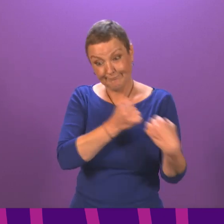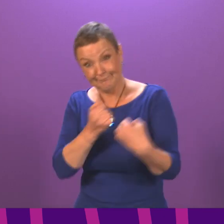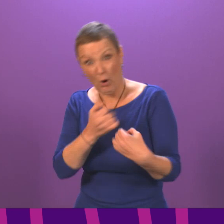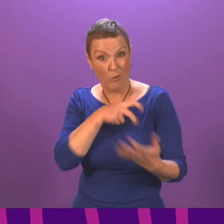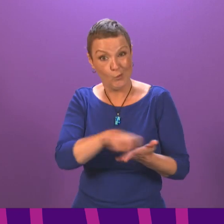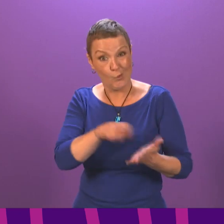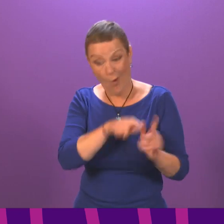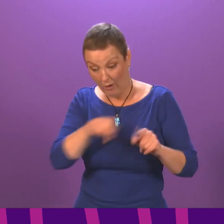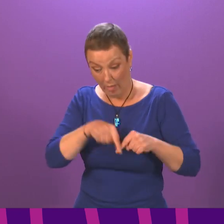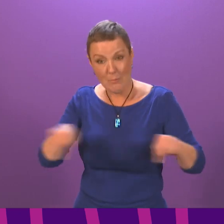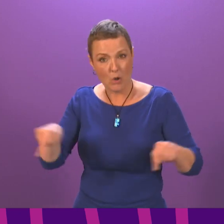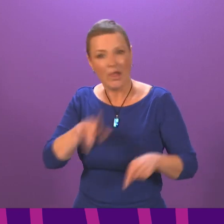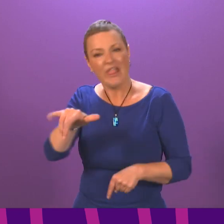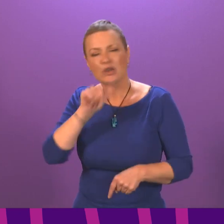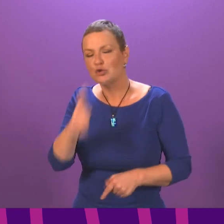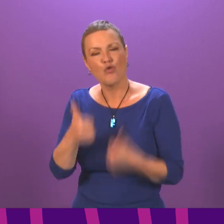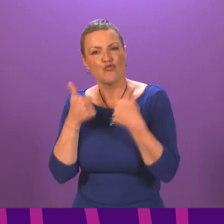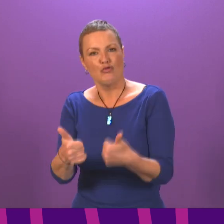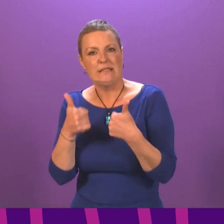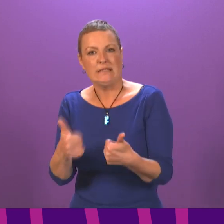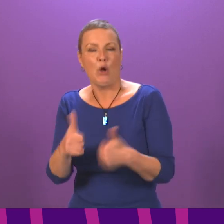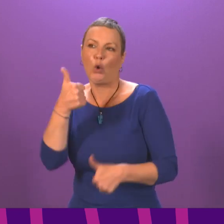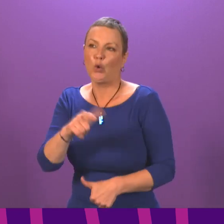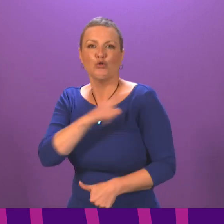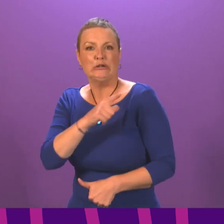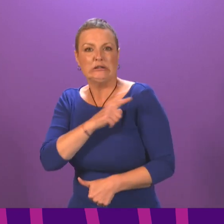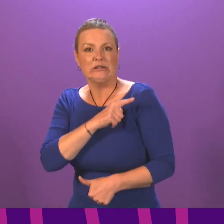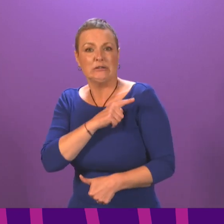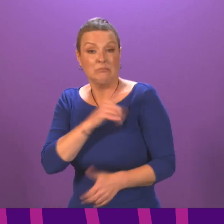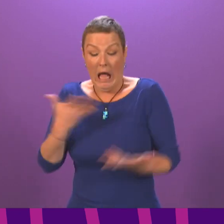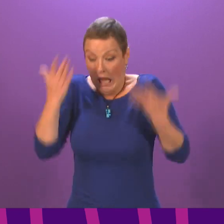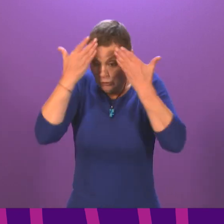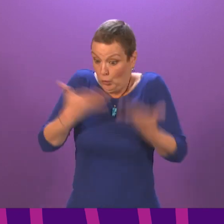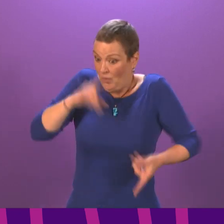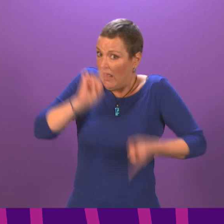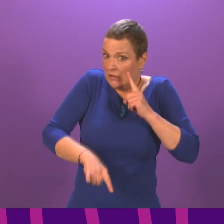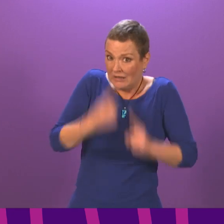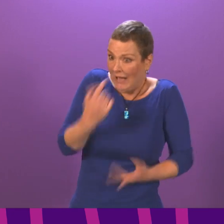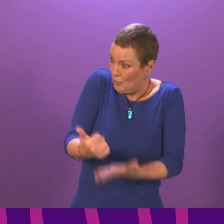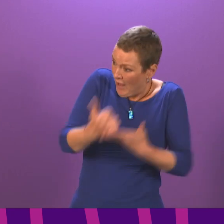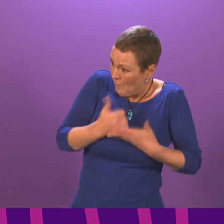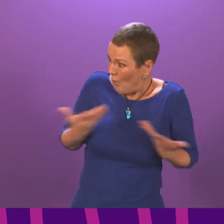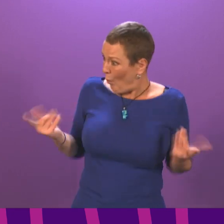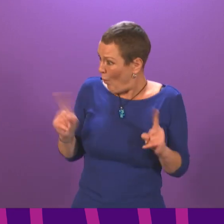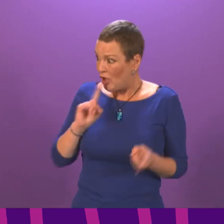not being classed as a reasonable excuse for travelling. I do not know the answer to that question. Can the First Minister help me to tell my constituents what it is?